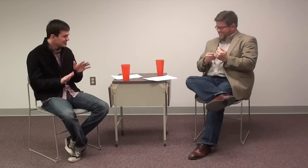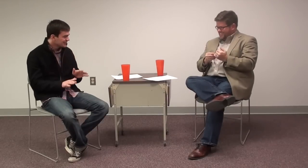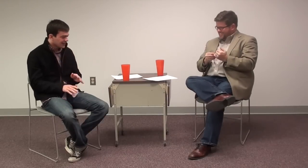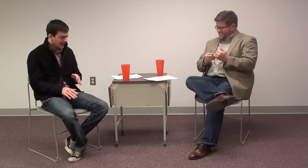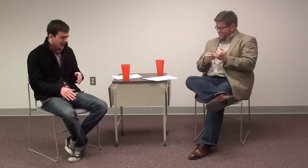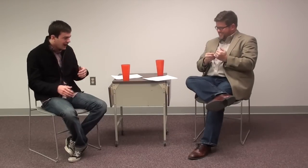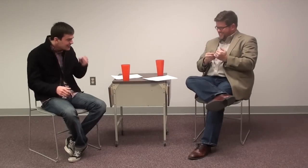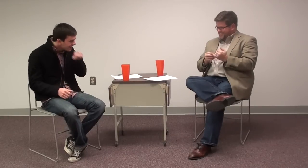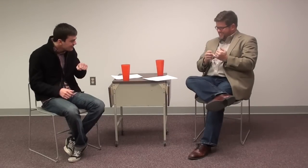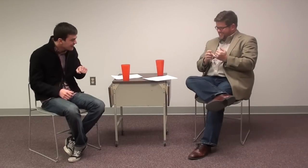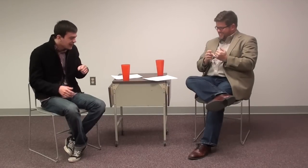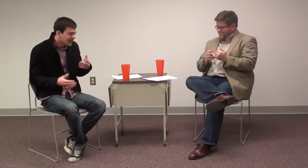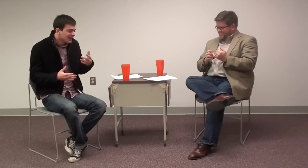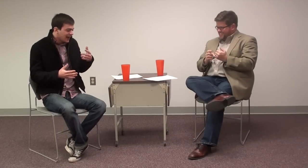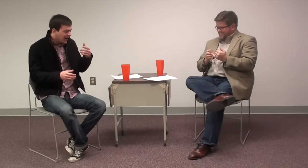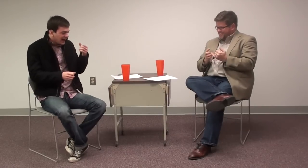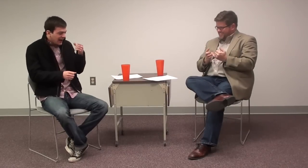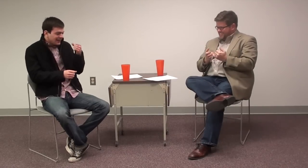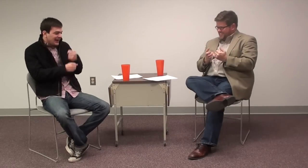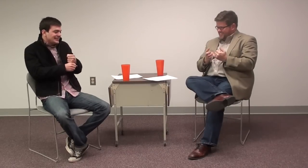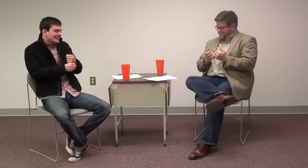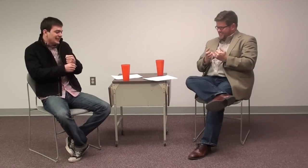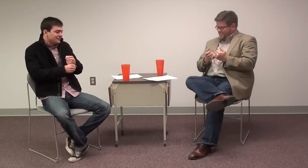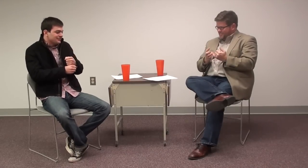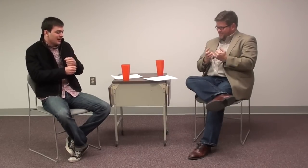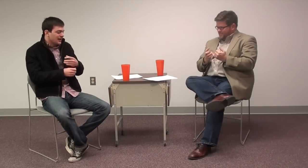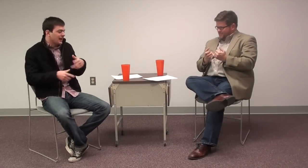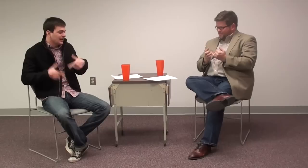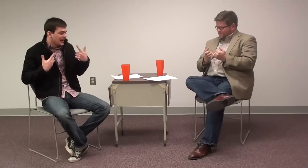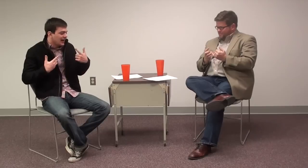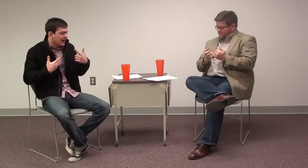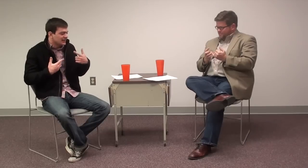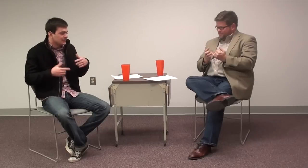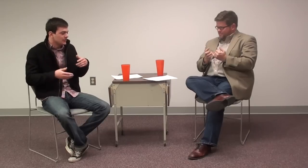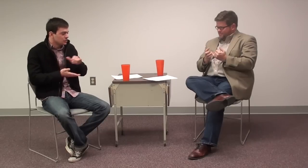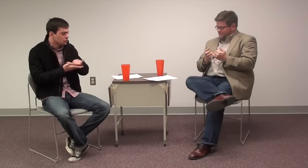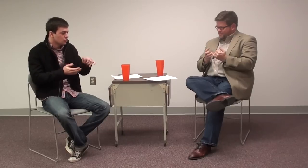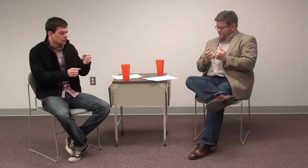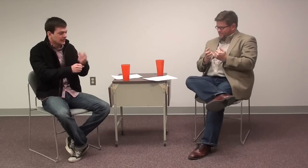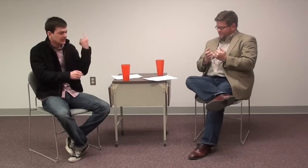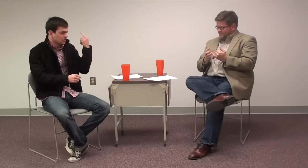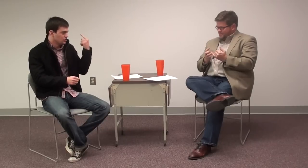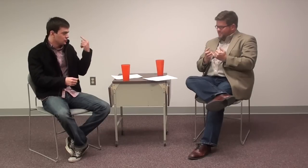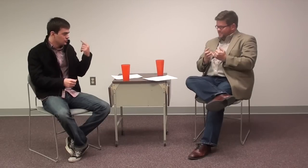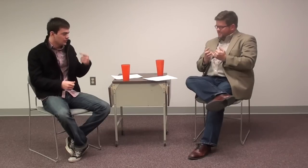It's been fantastic! I love it here. I lived in New York City (NYC) last year